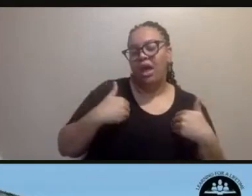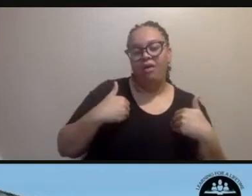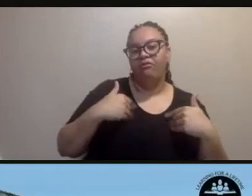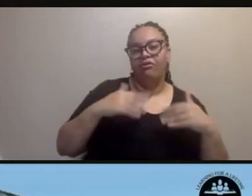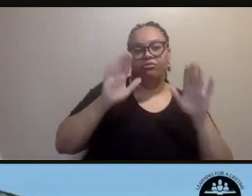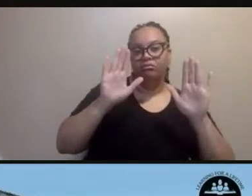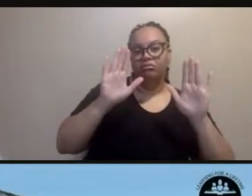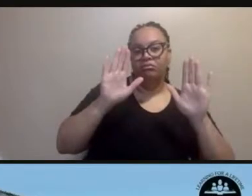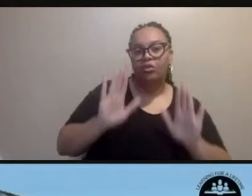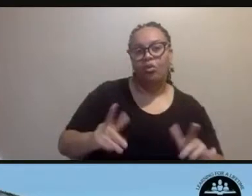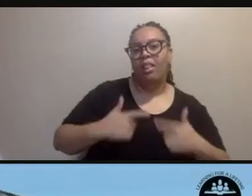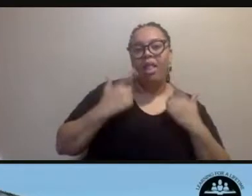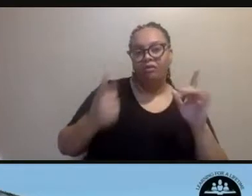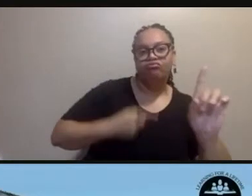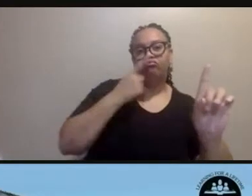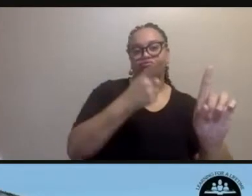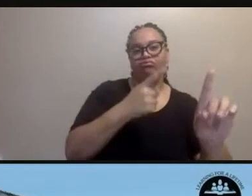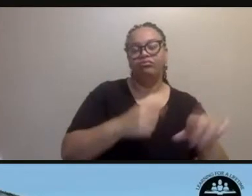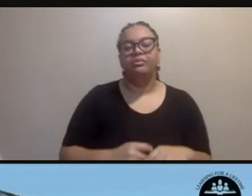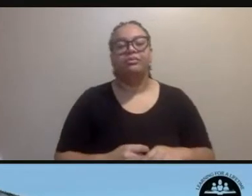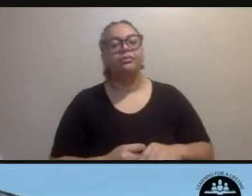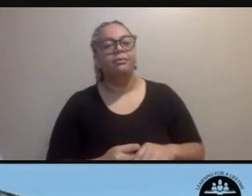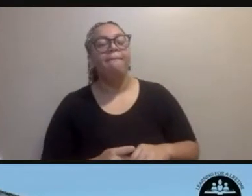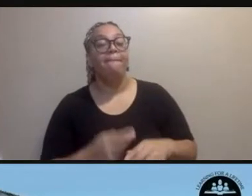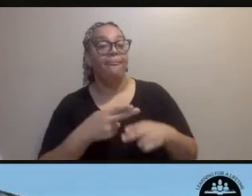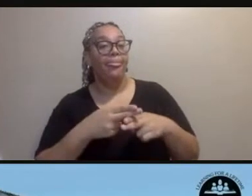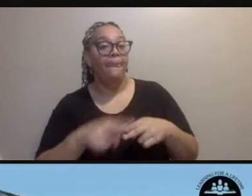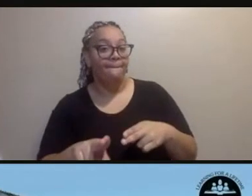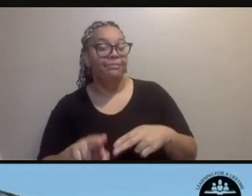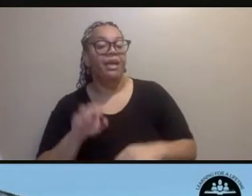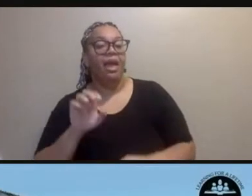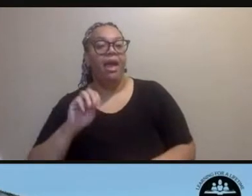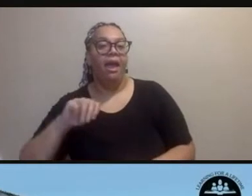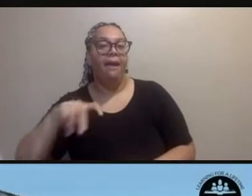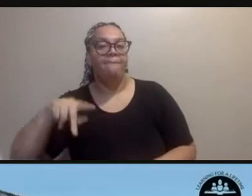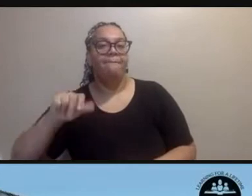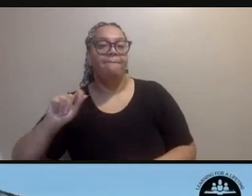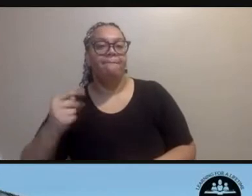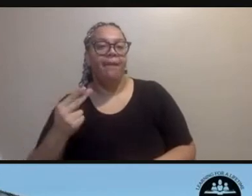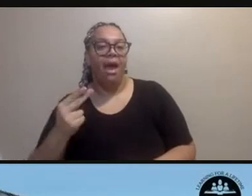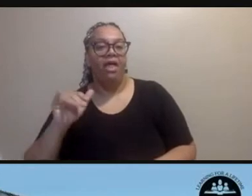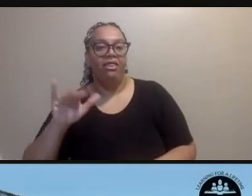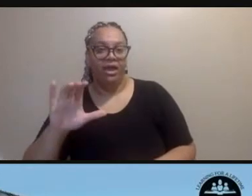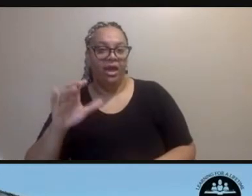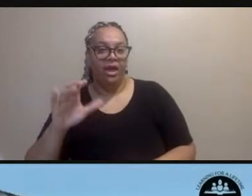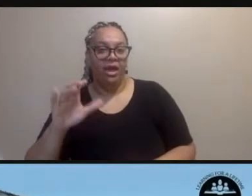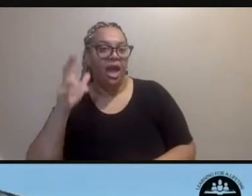EDUCATORS AND STAFF TO HELP ALL OUR CHILDREN HAVE A THRIVING